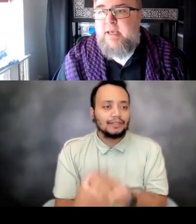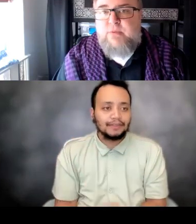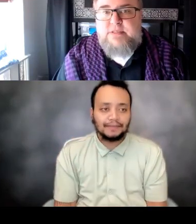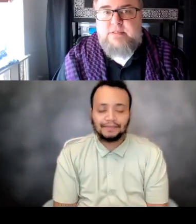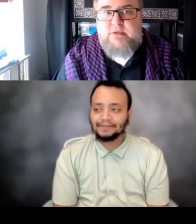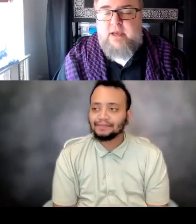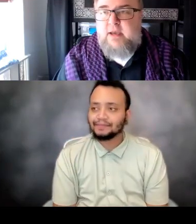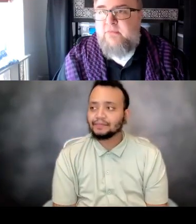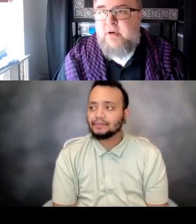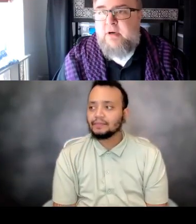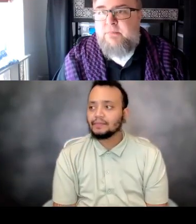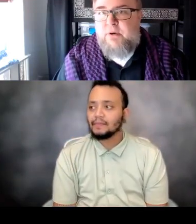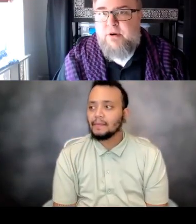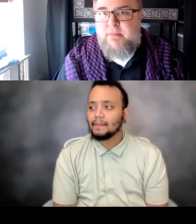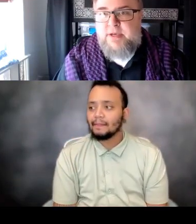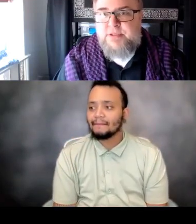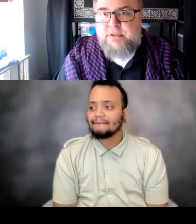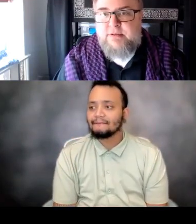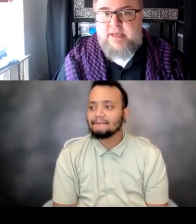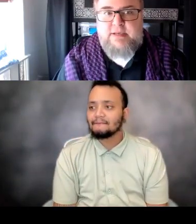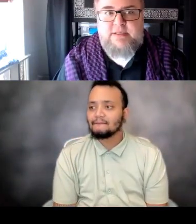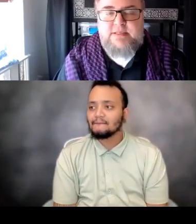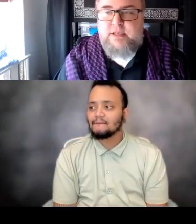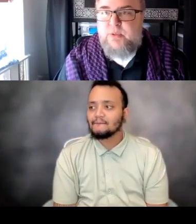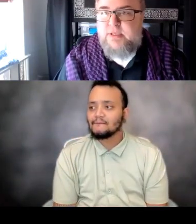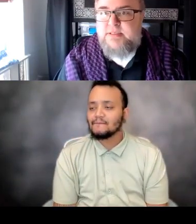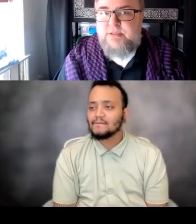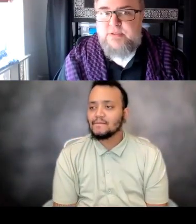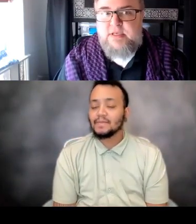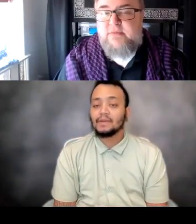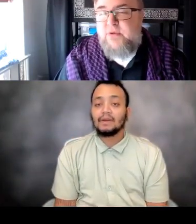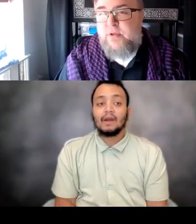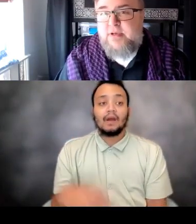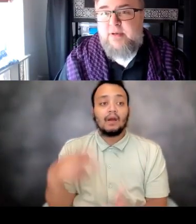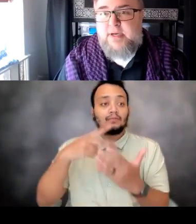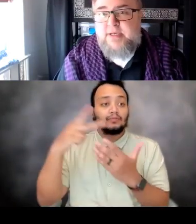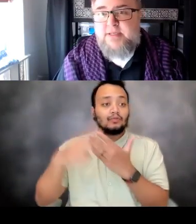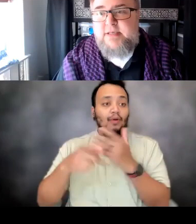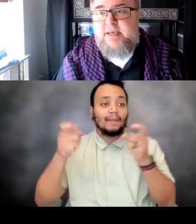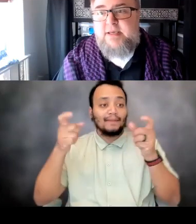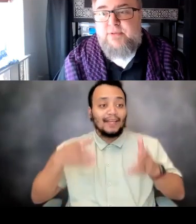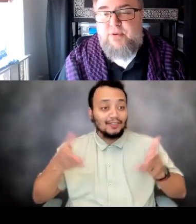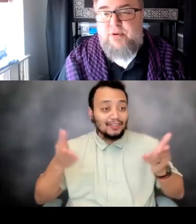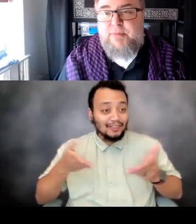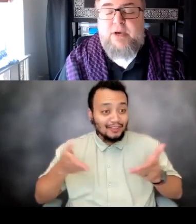And we do have our program manager that is here with us. So Stacy, if you wanna come on and say hello to people,